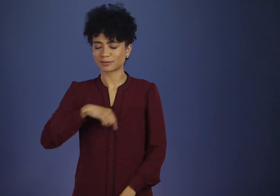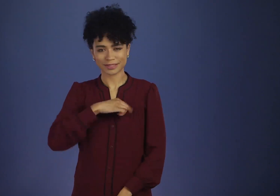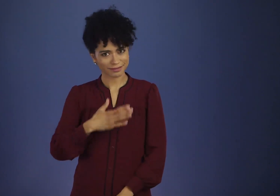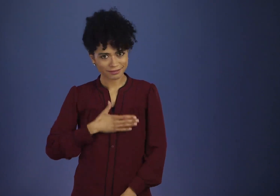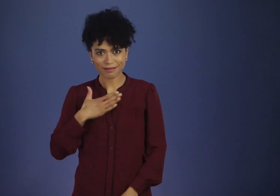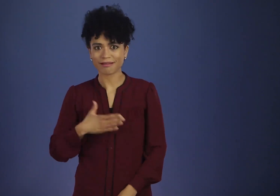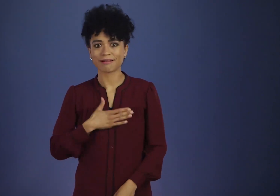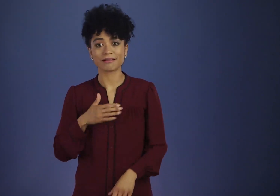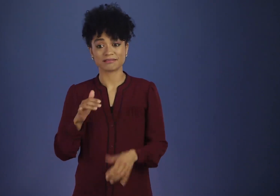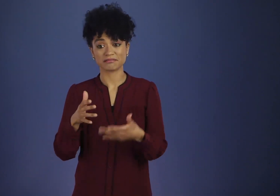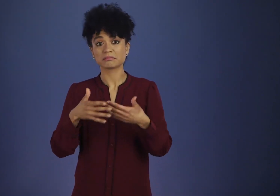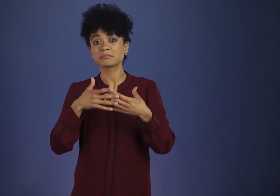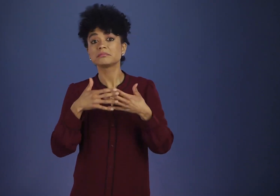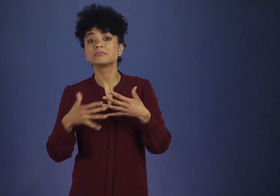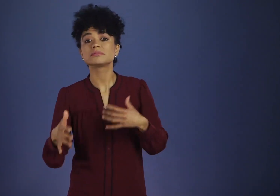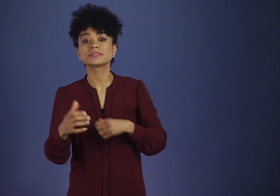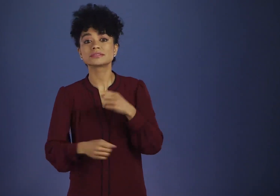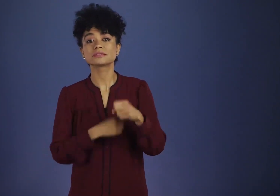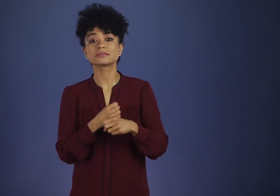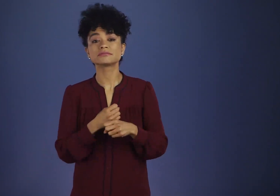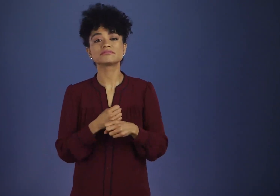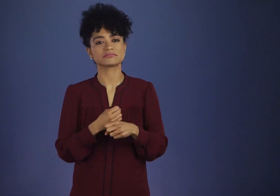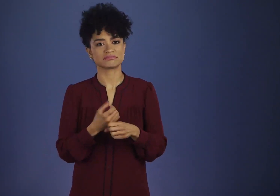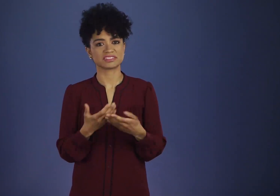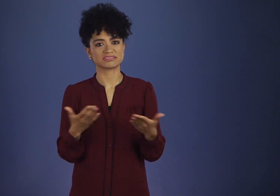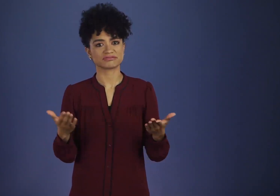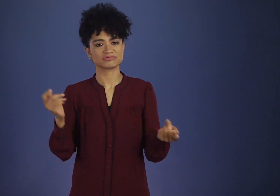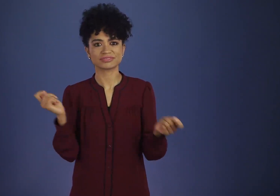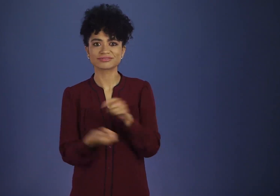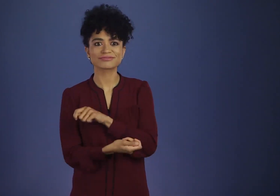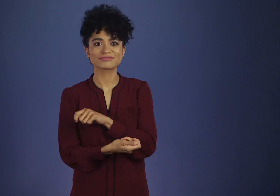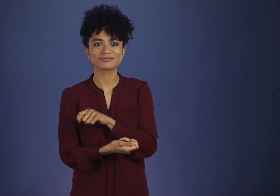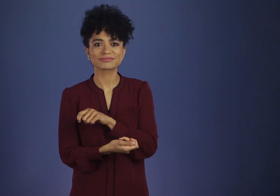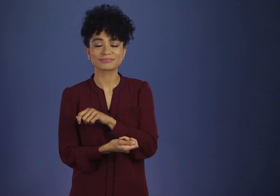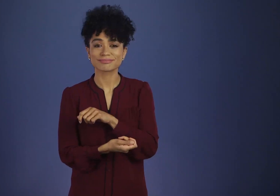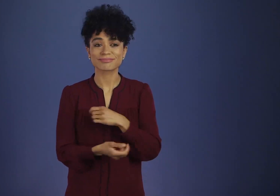It is a tremendous satisfaction to record that in the following years this changed.